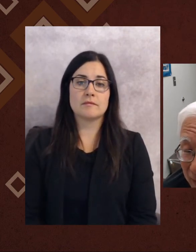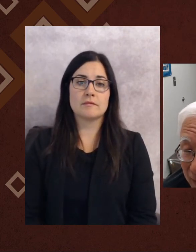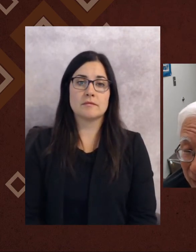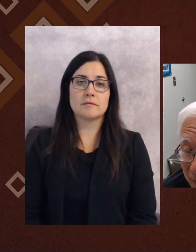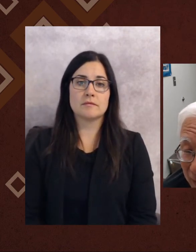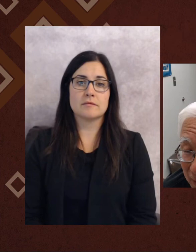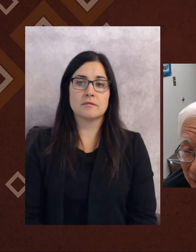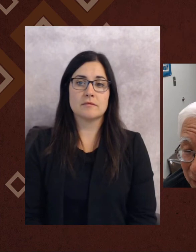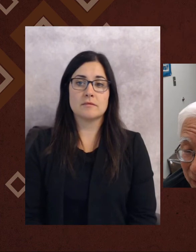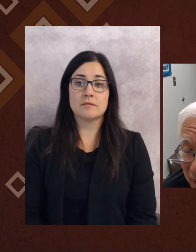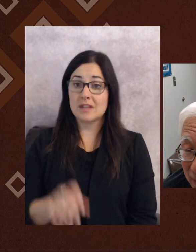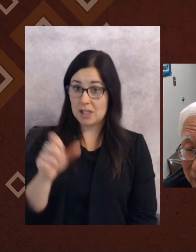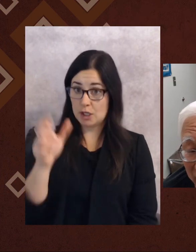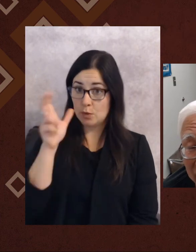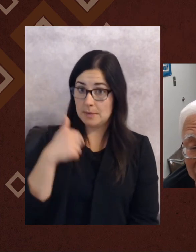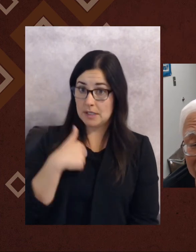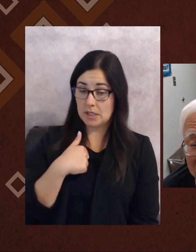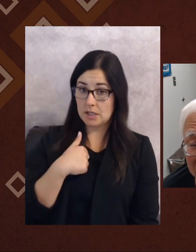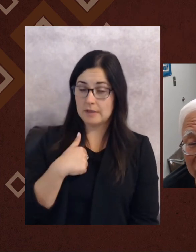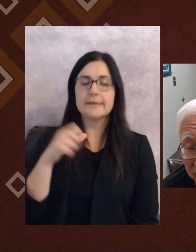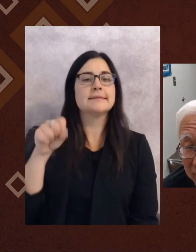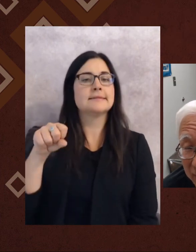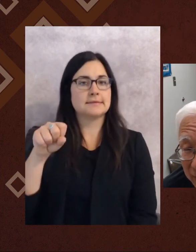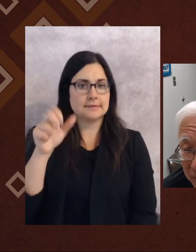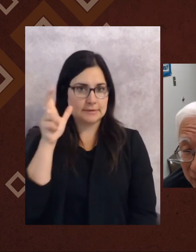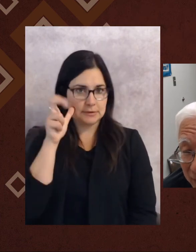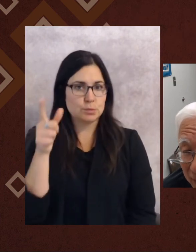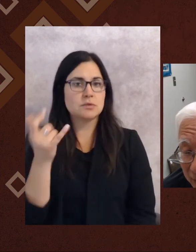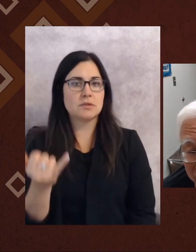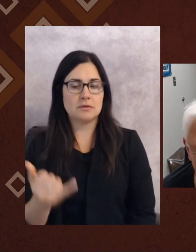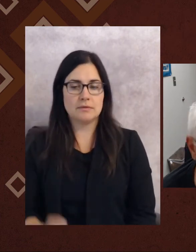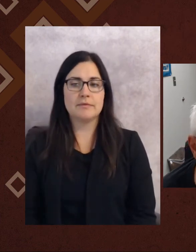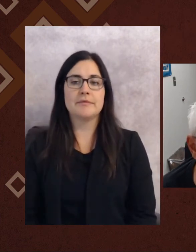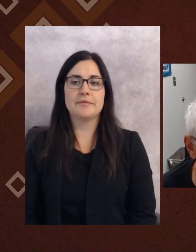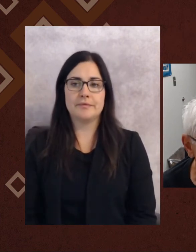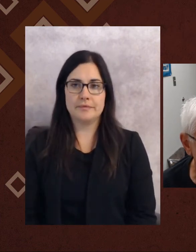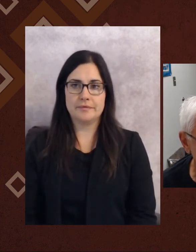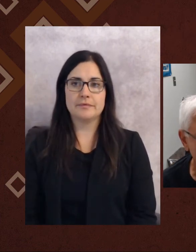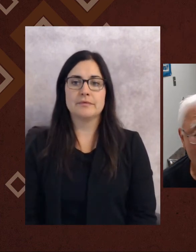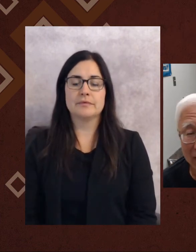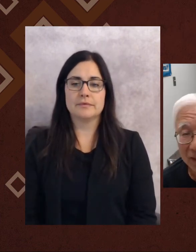Andrew, can you hear me? Yeah. I gave you. You're not alone. Yeah. So the